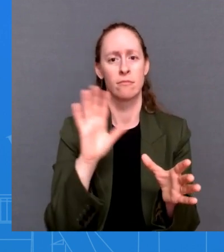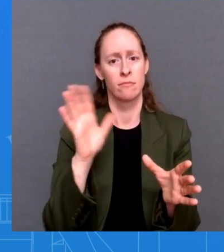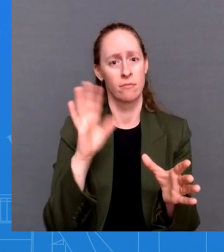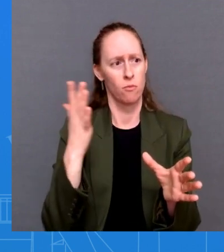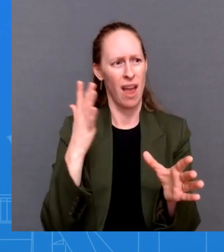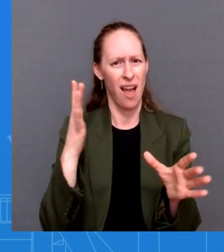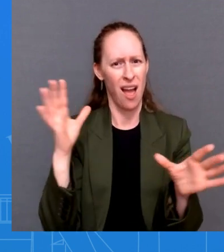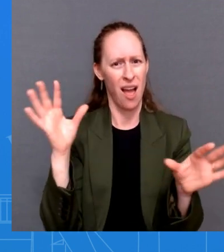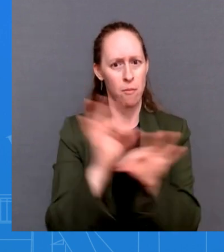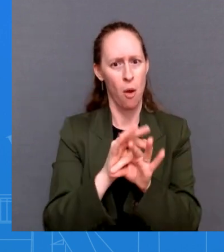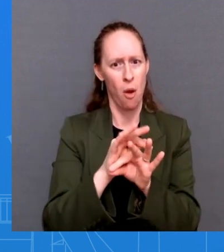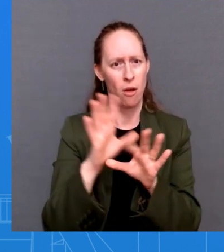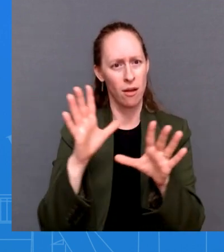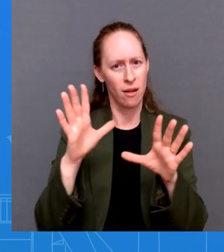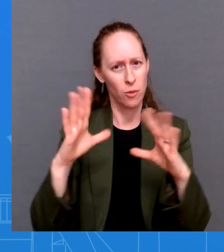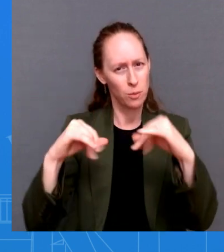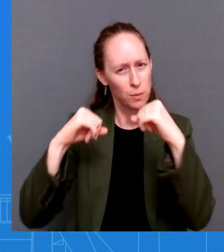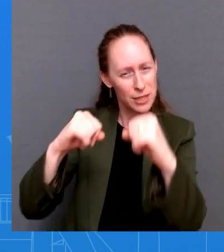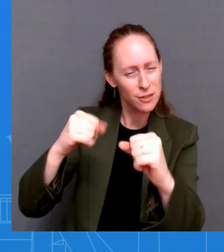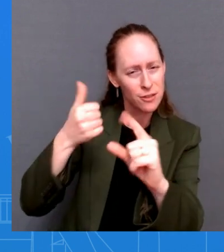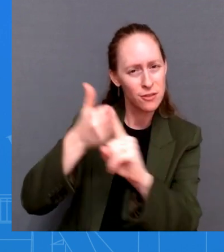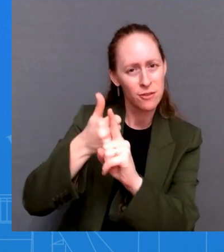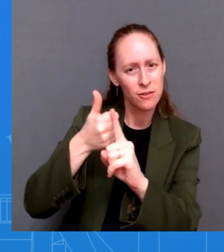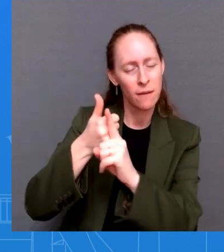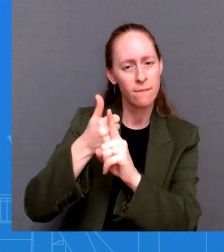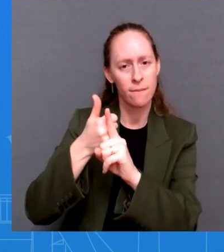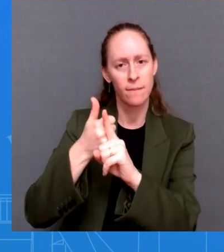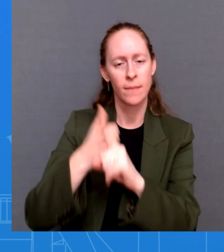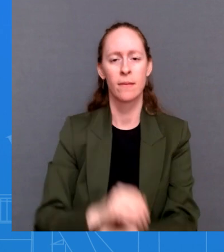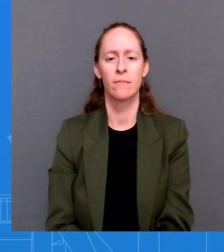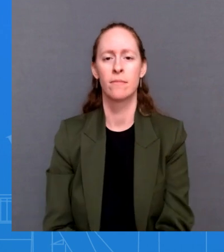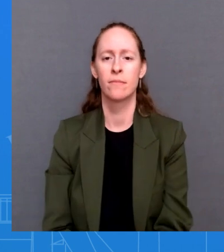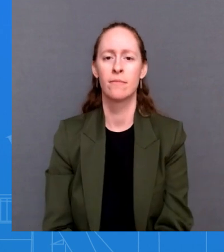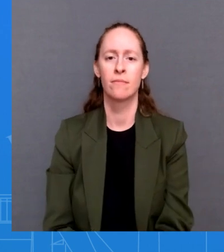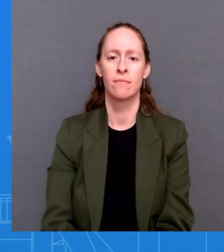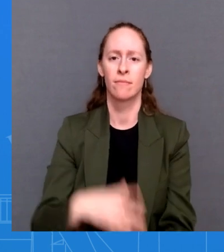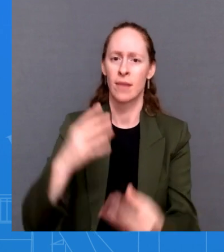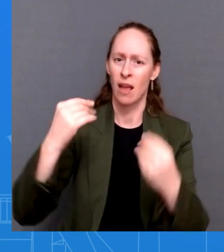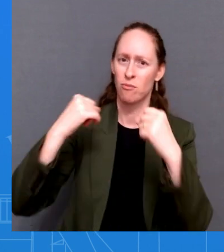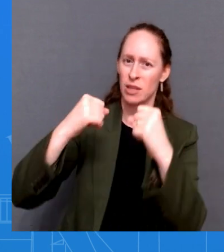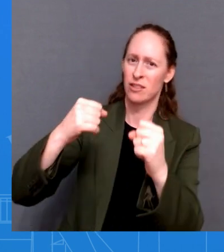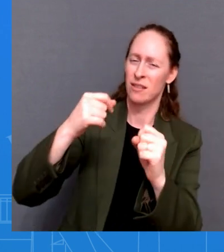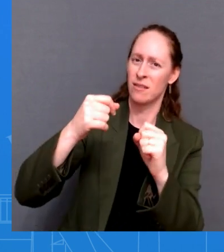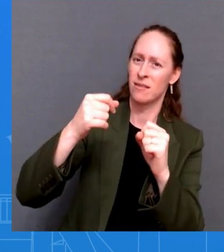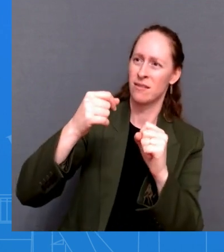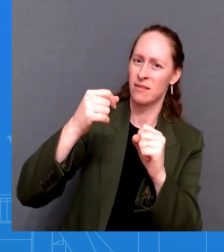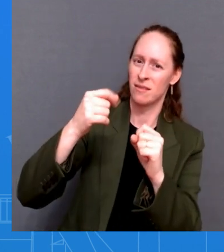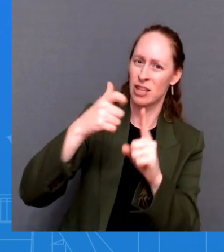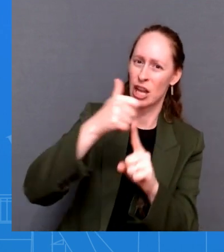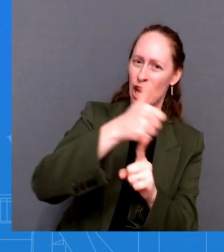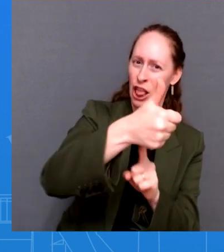some of the concern for the local reactions, which when when compared to the subcutaneous is fairly equivalent. Dr.. WALENSKY